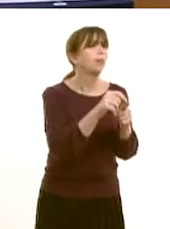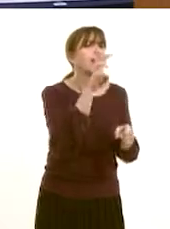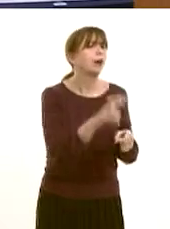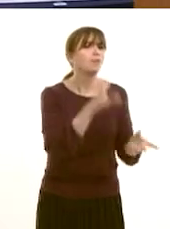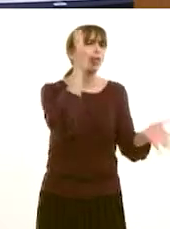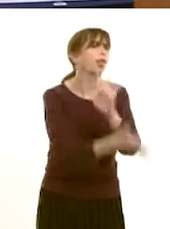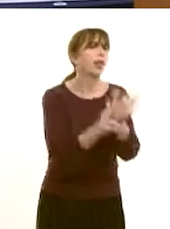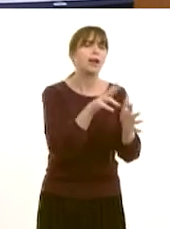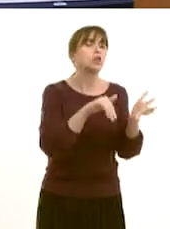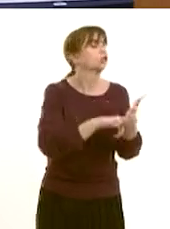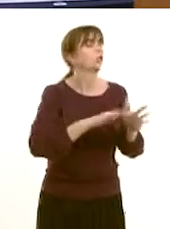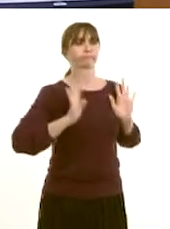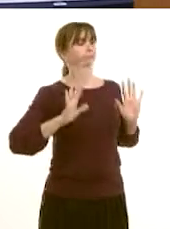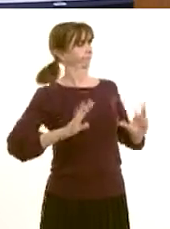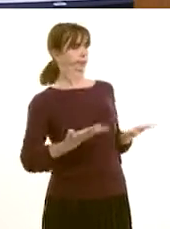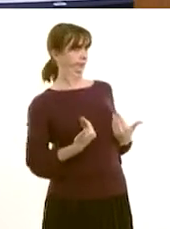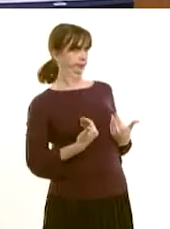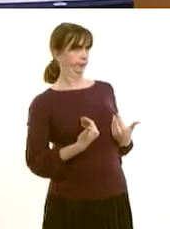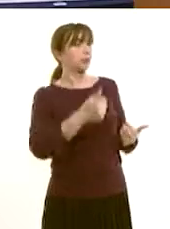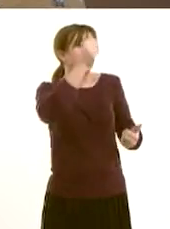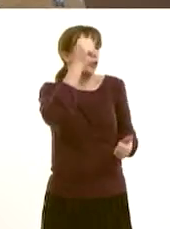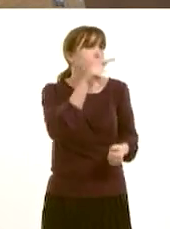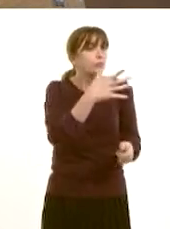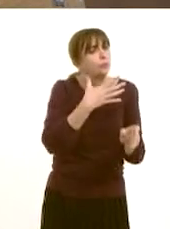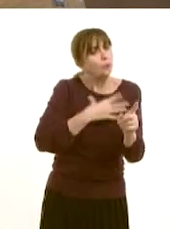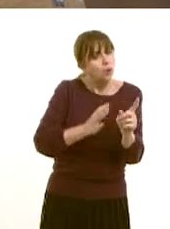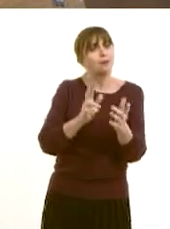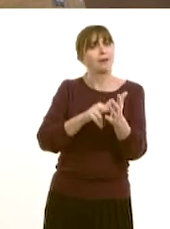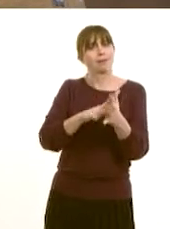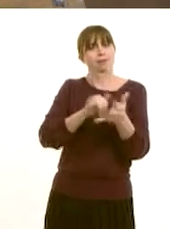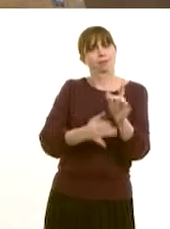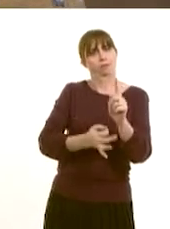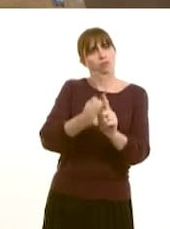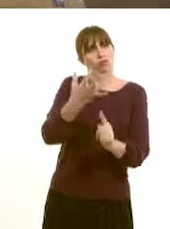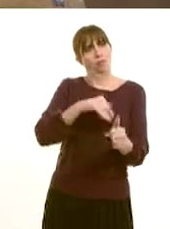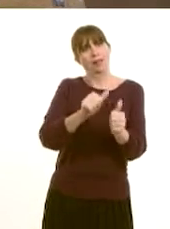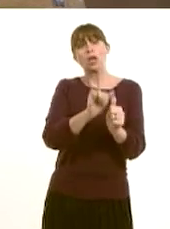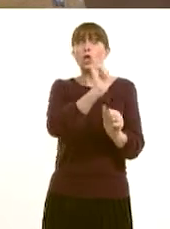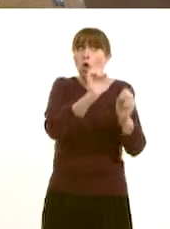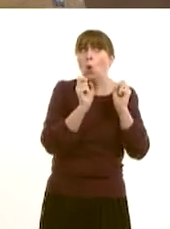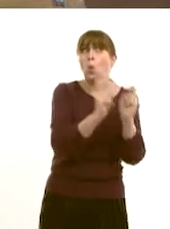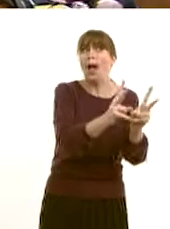want to see an improved public health service, as we do. We donít agree with them in terms of the structure they want to impose, but, nevertheless,